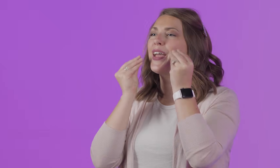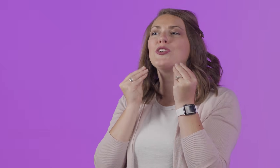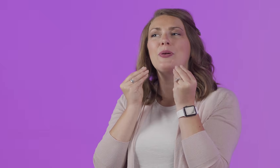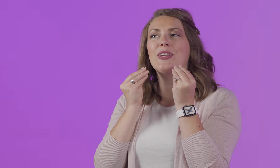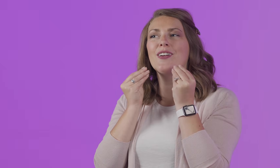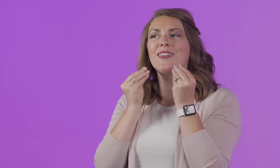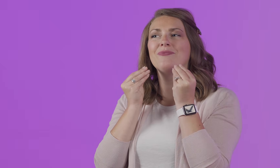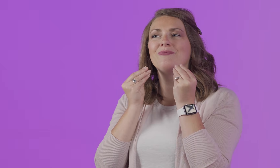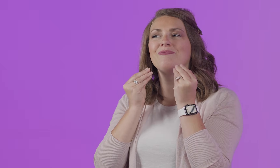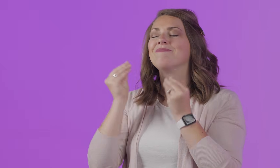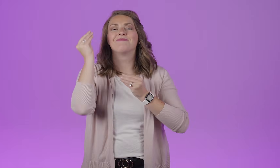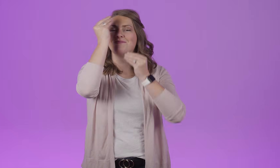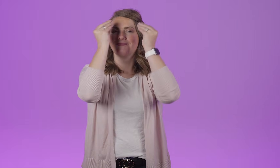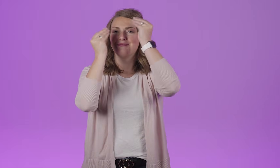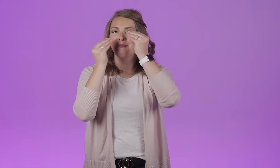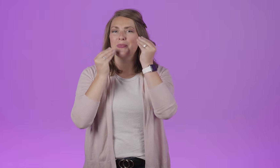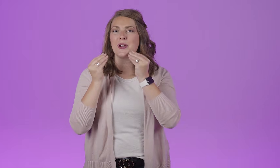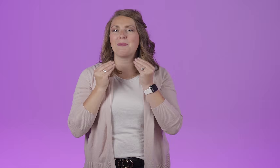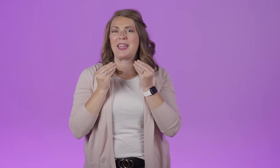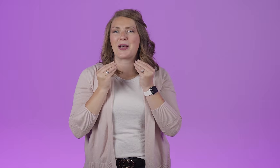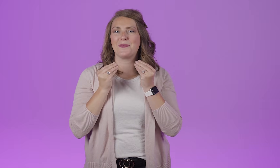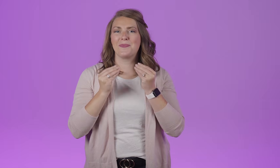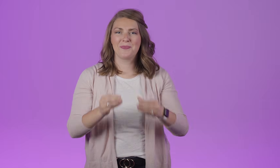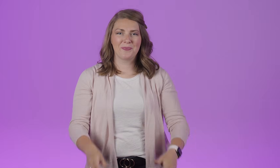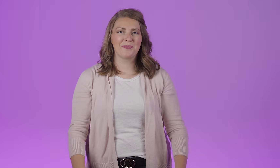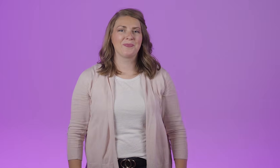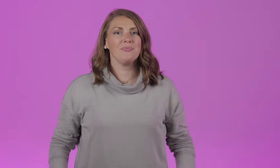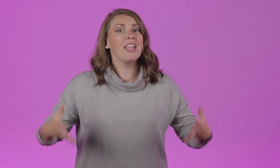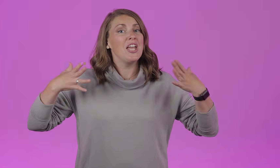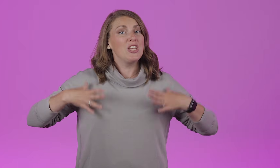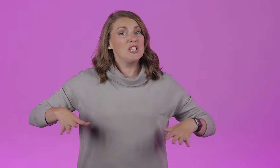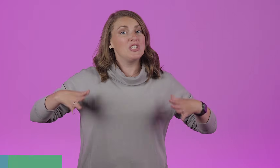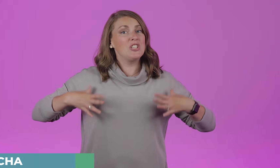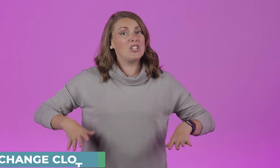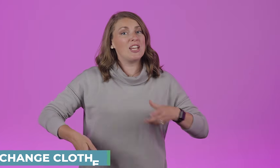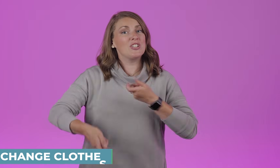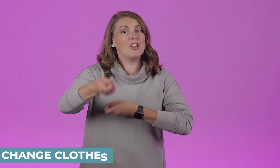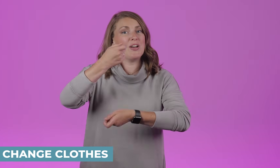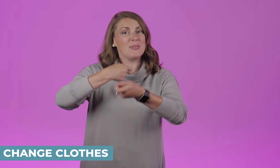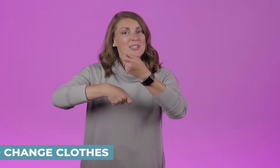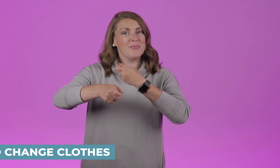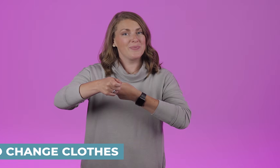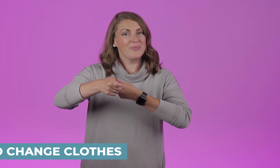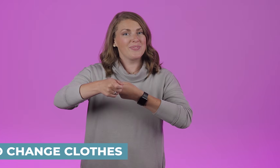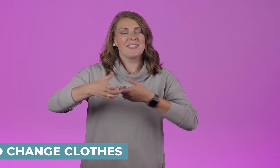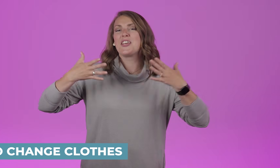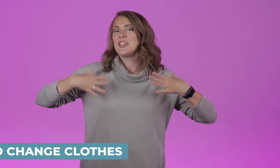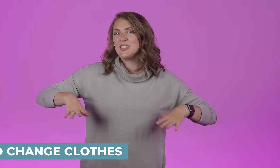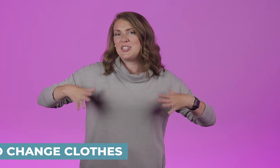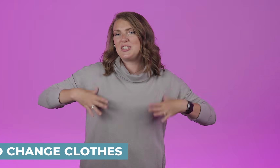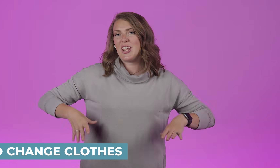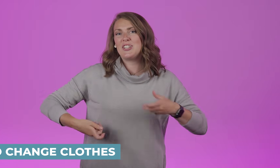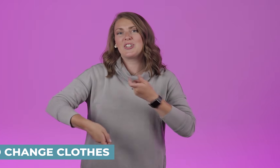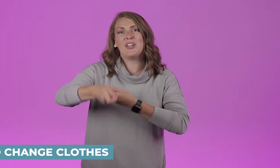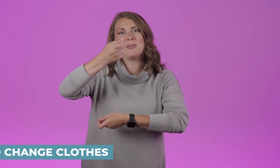and you're putting it on 'put on makeup.' 'To change clothes, to change clothes,'